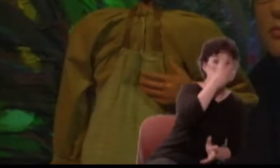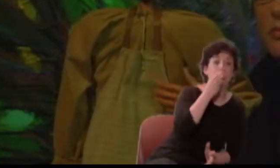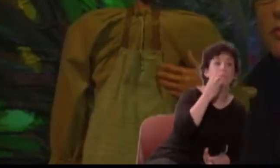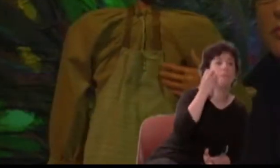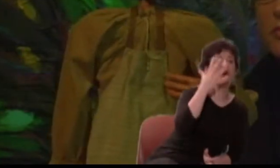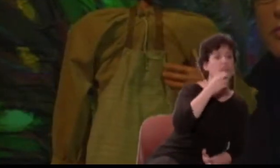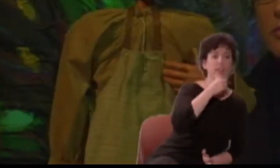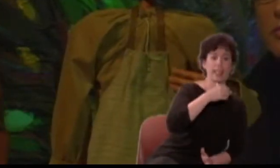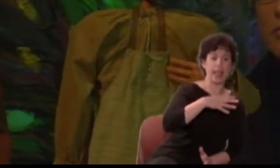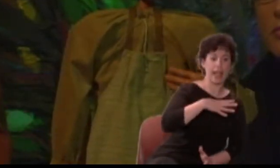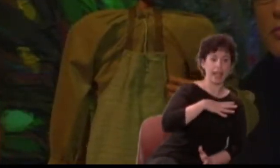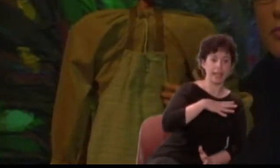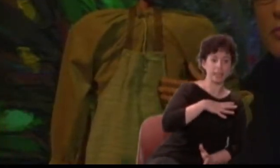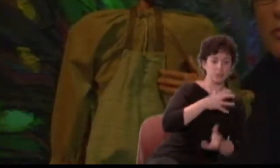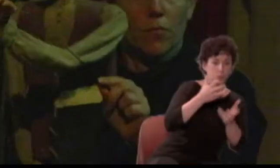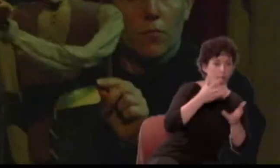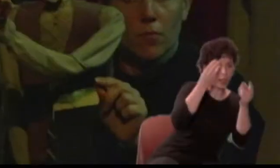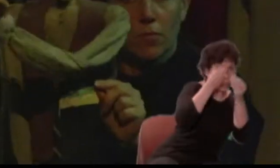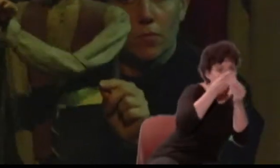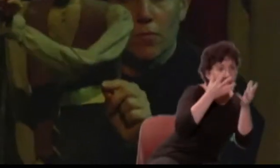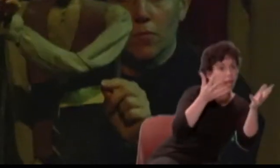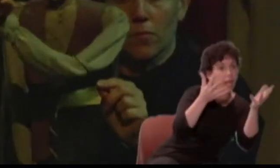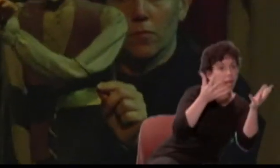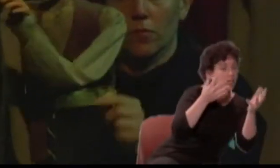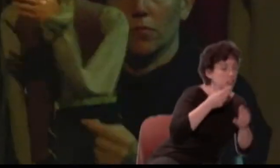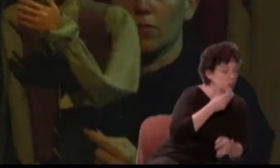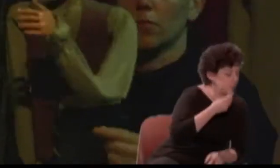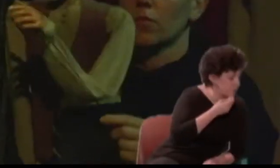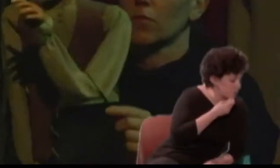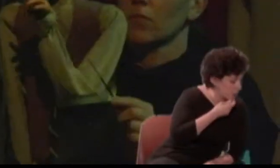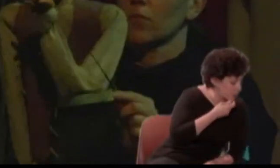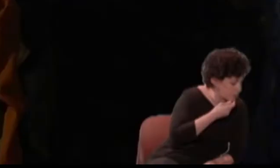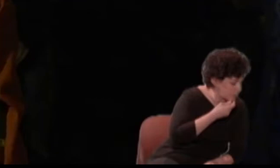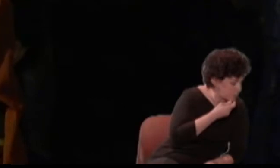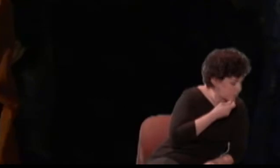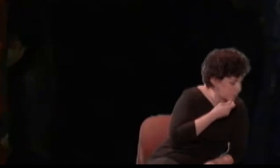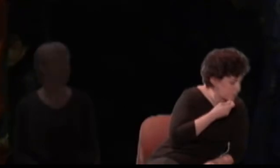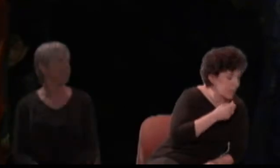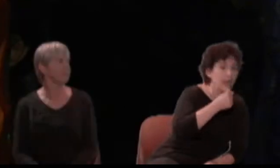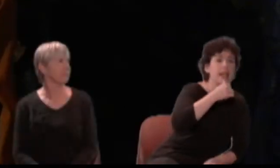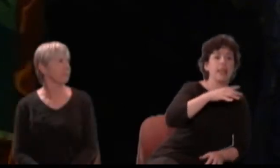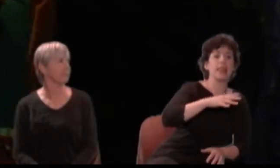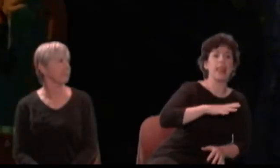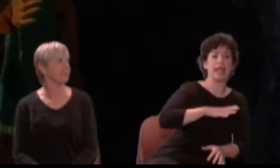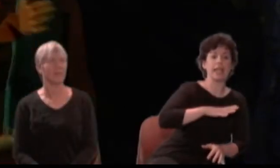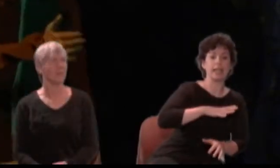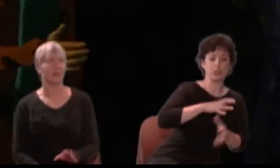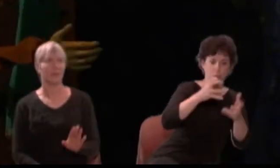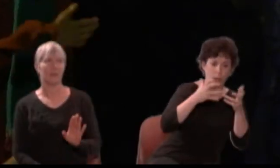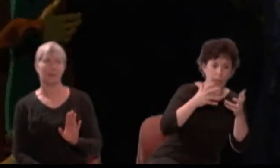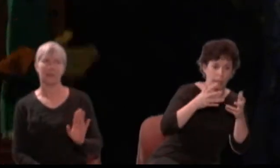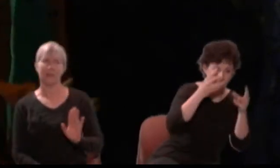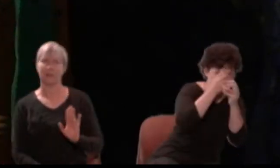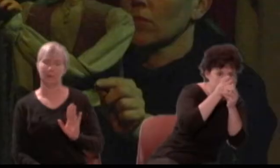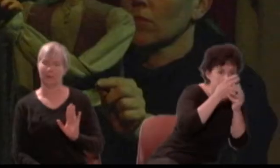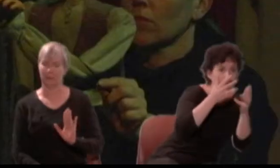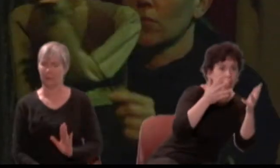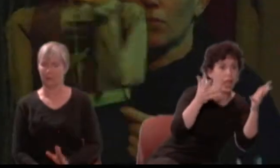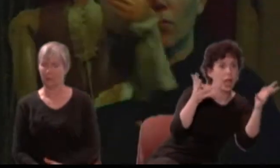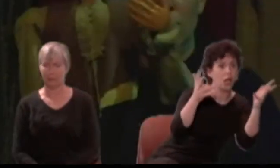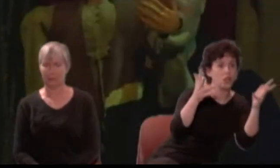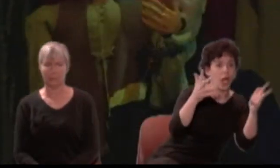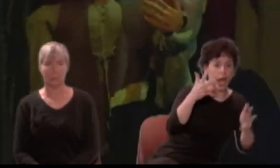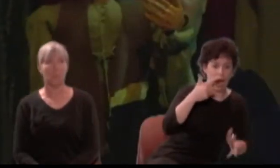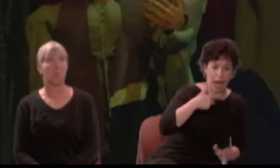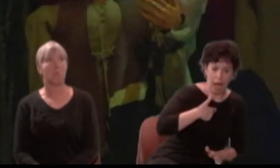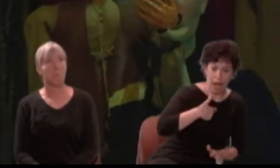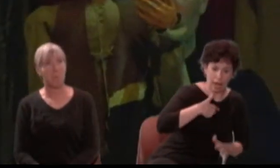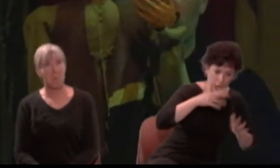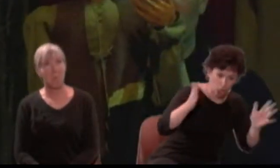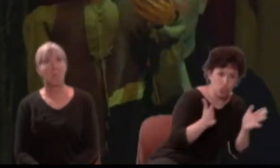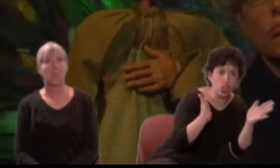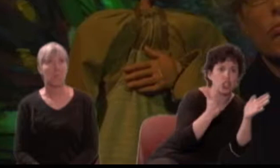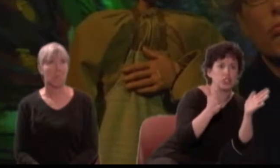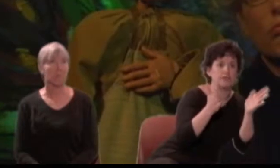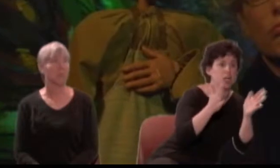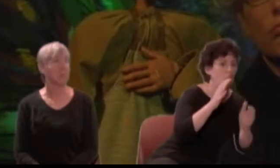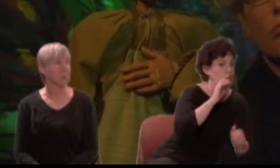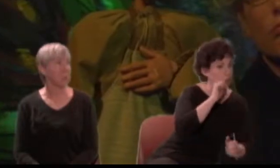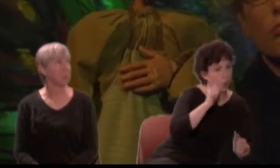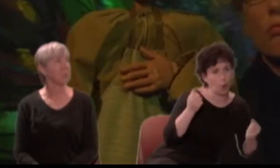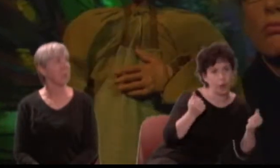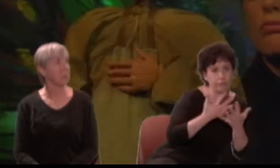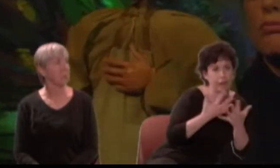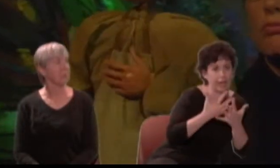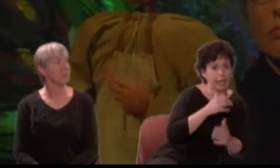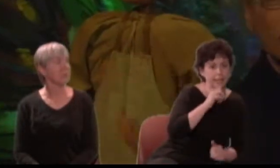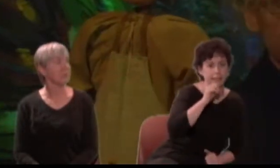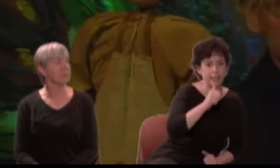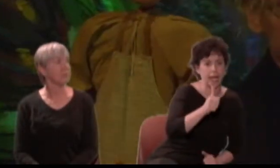"I would wish you" or "I would request you" or "I would entreat you-not to fear, not to tremble. No!